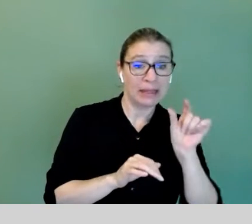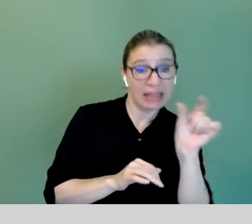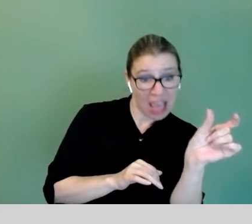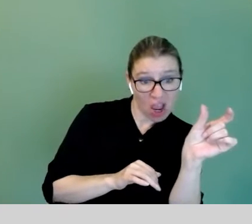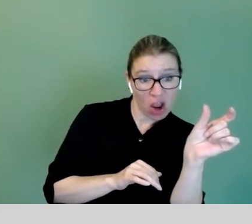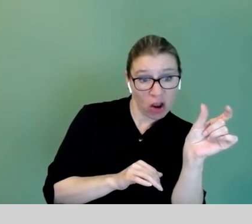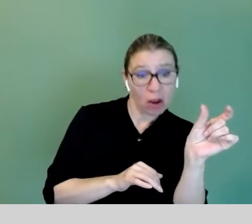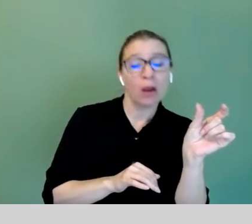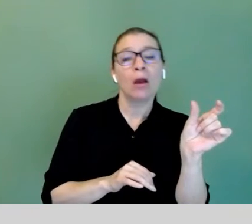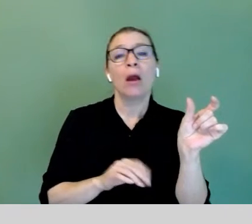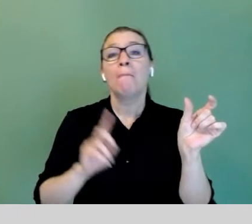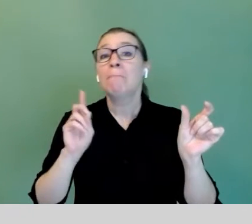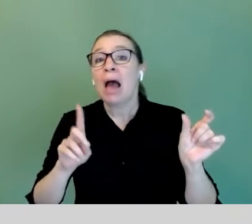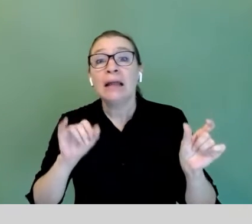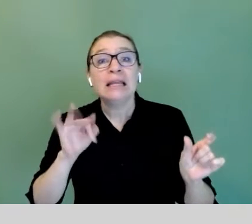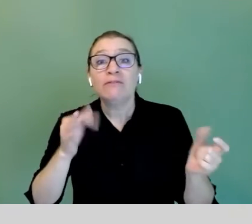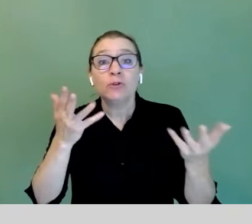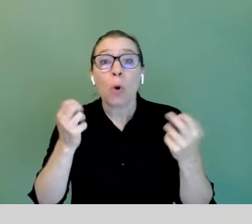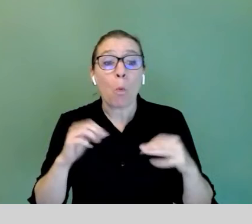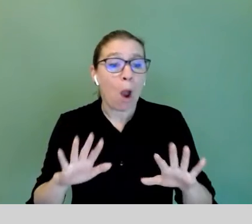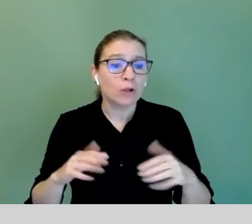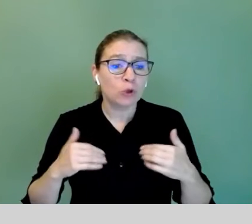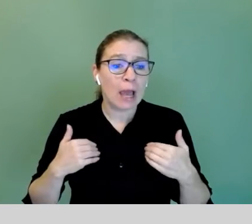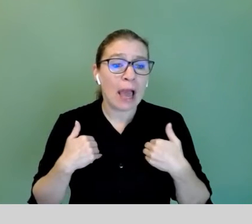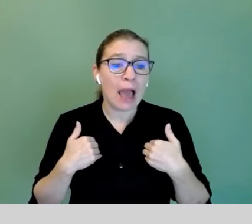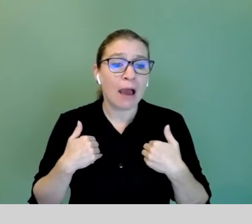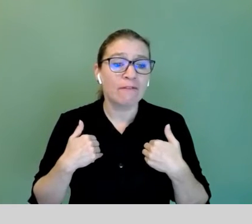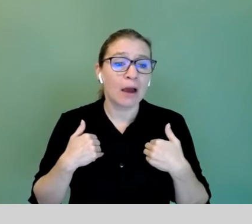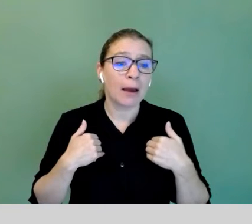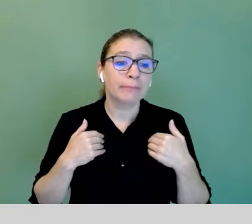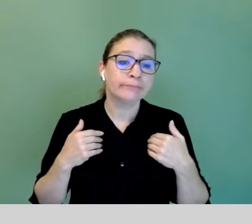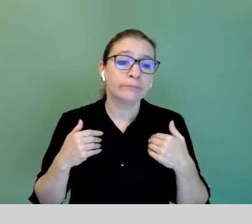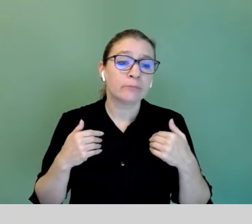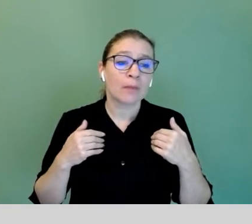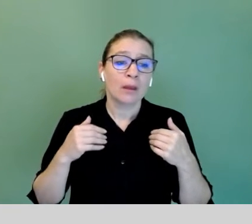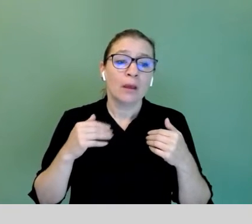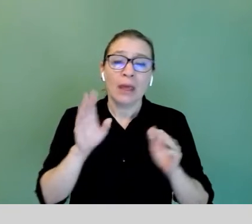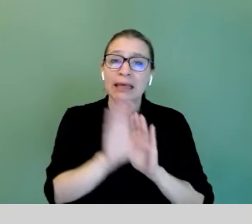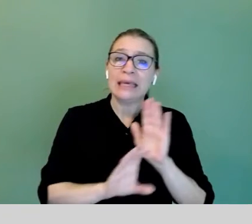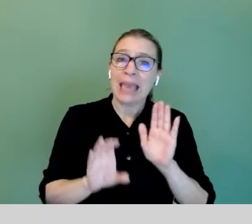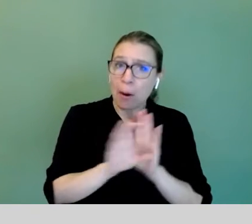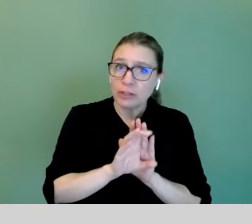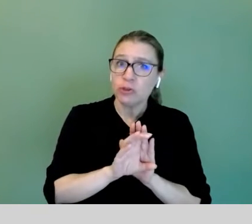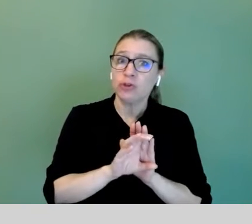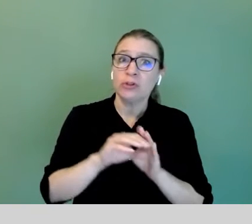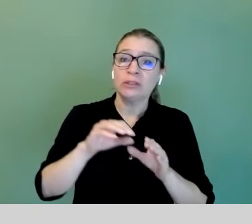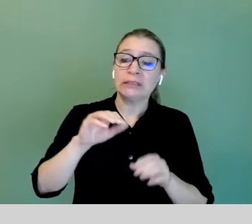and I can show you how to type it on your keyboard. But if you don't want to have characters